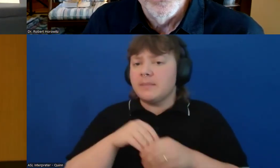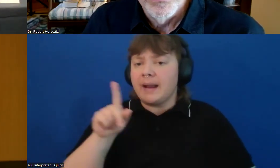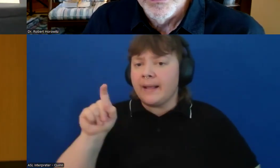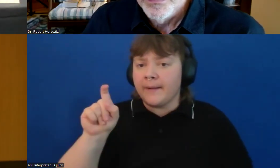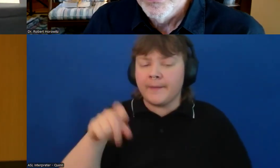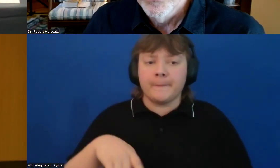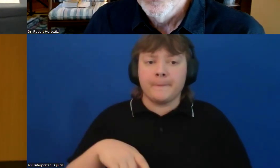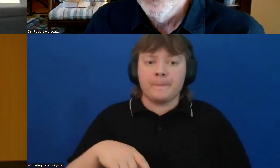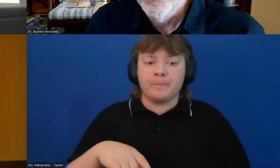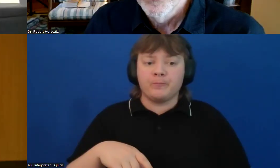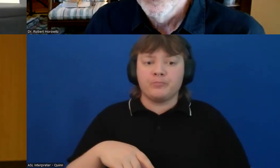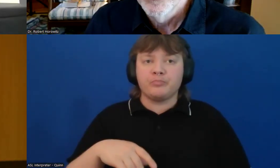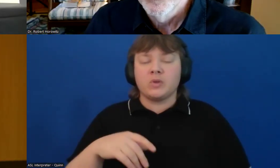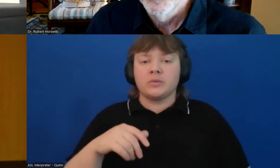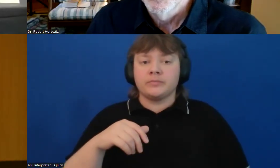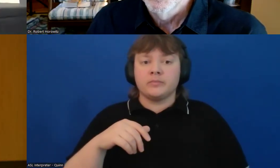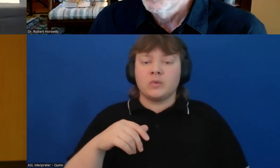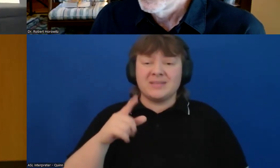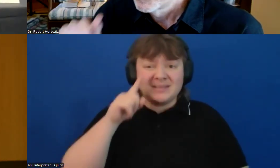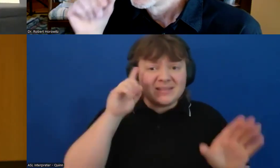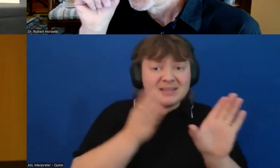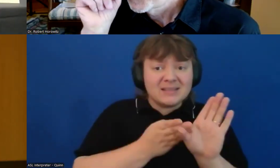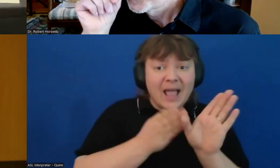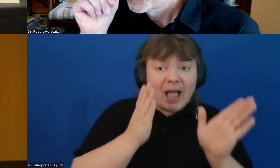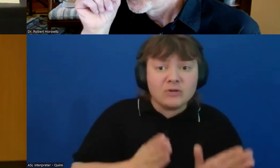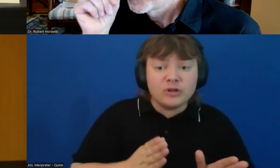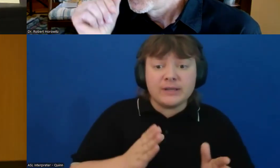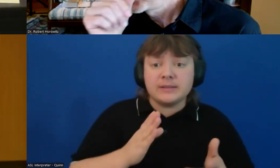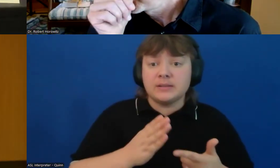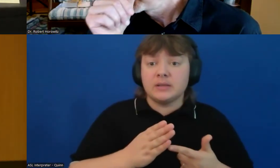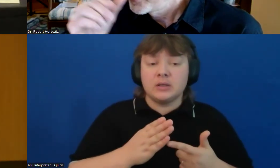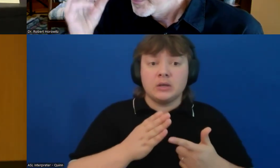uh which was not covered here? Would it be psychiatrists? Would it be who who are the